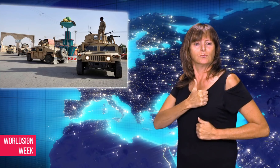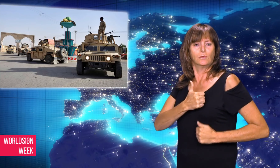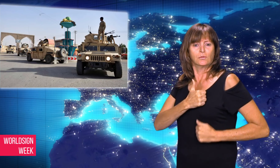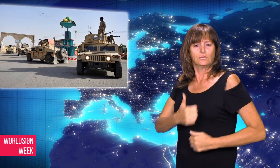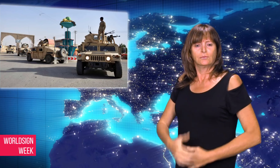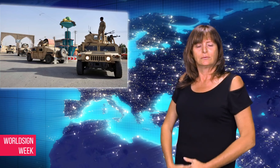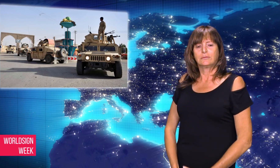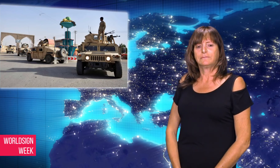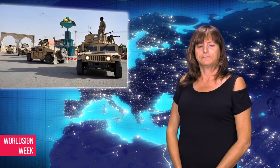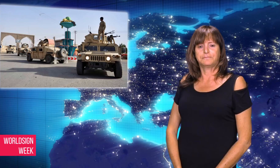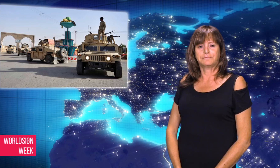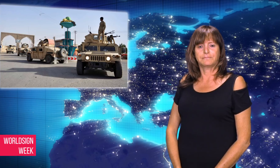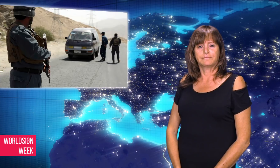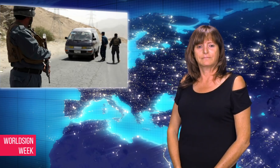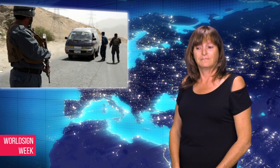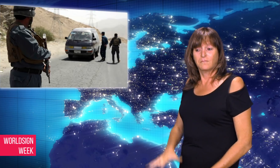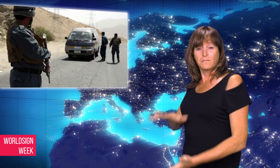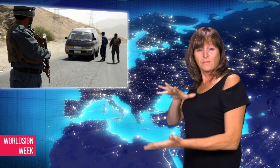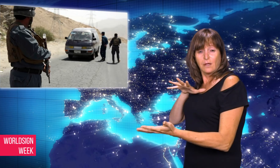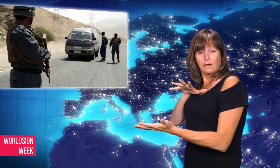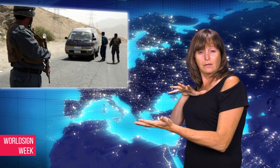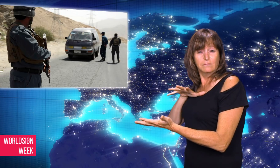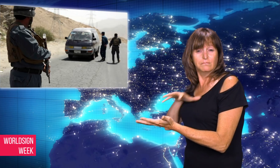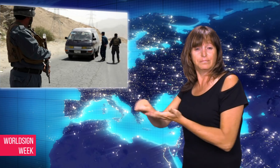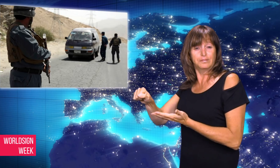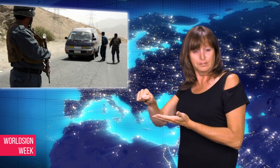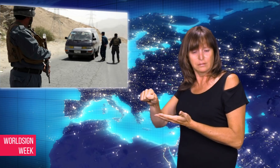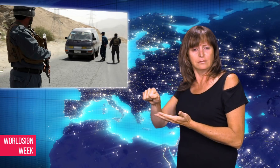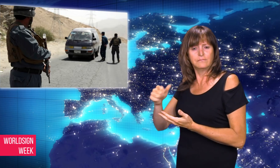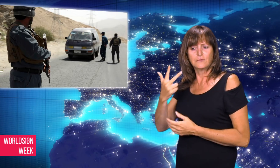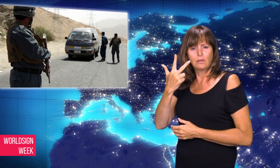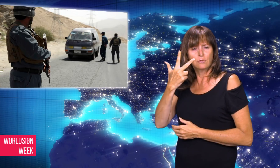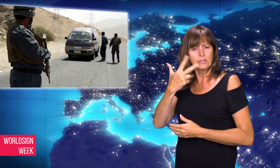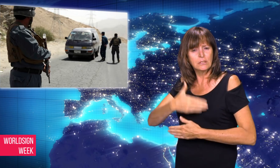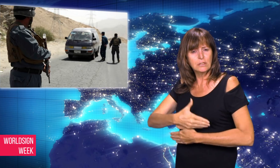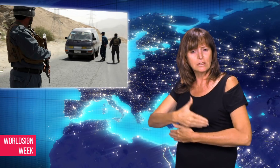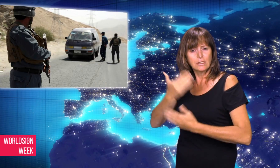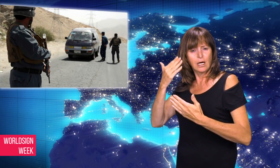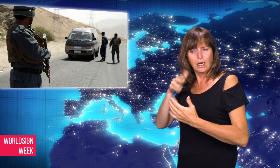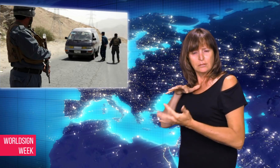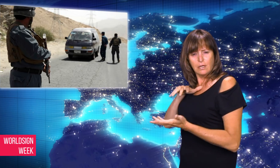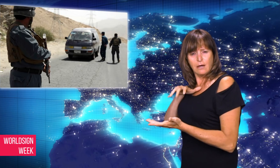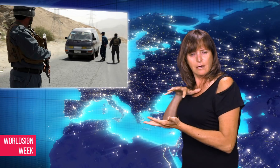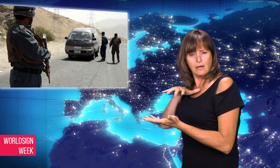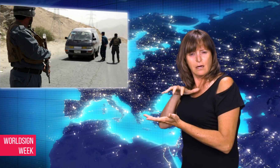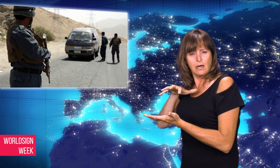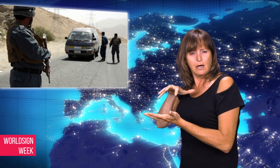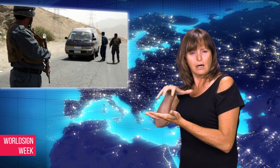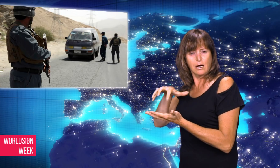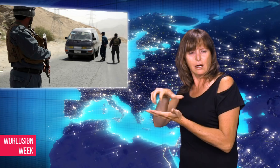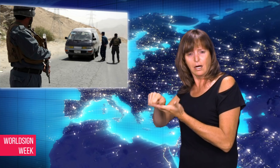three days and eventually soldiers ran out of bullets, food, and water. The